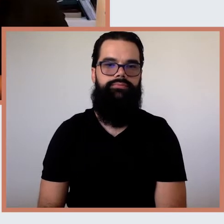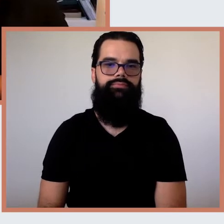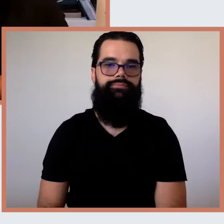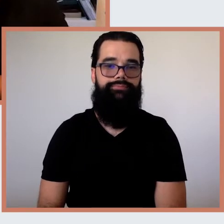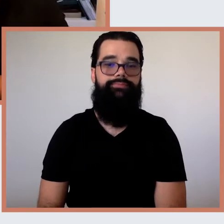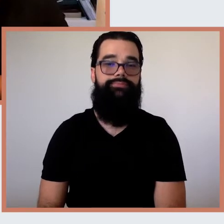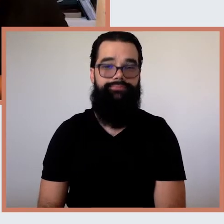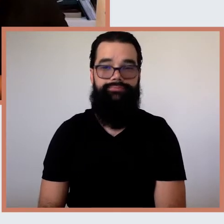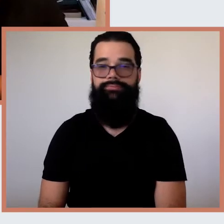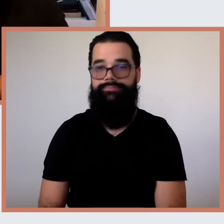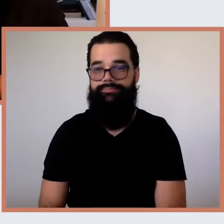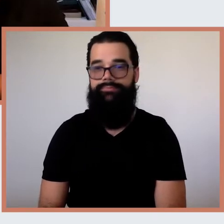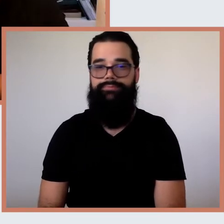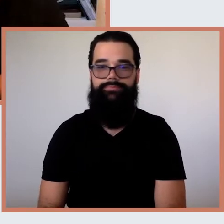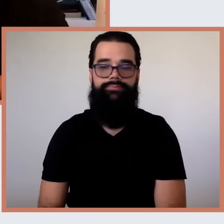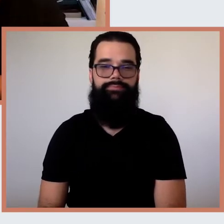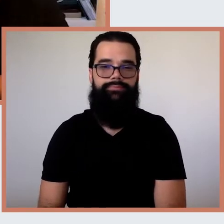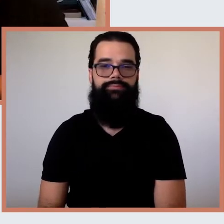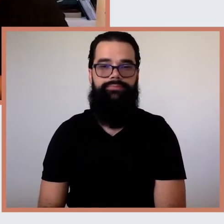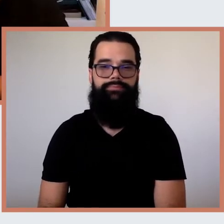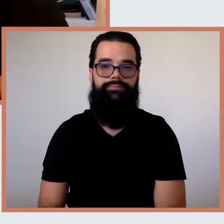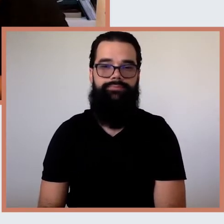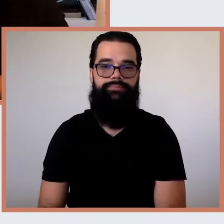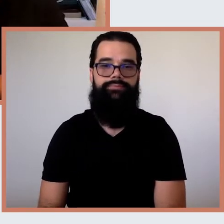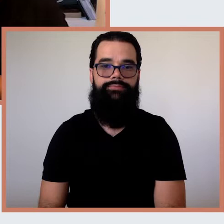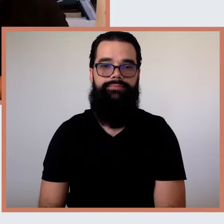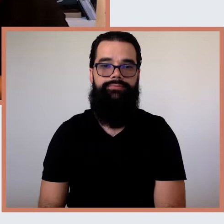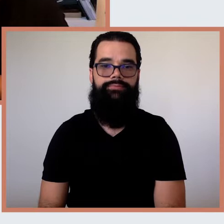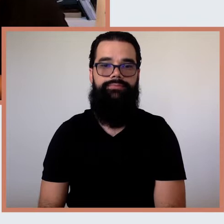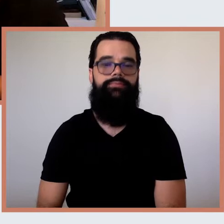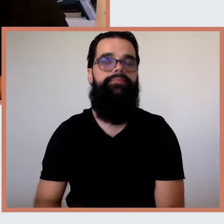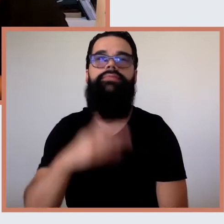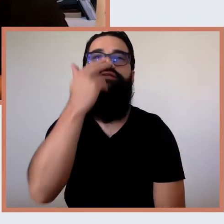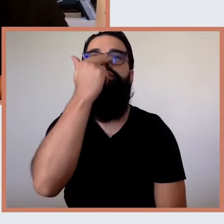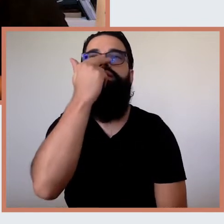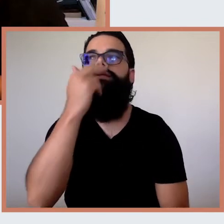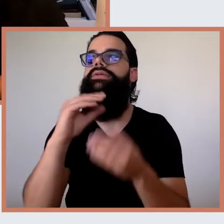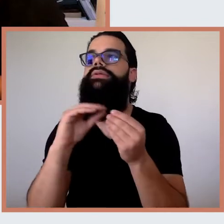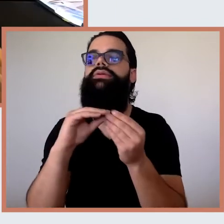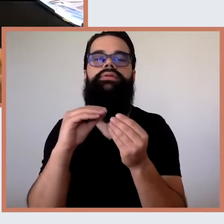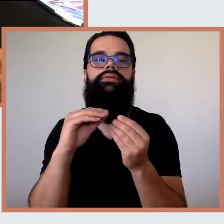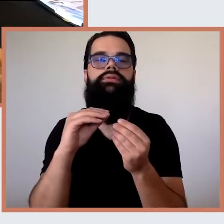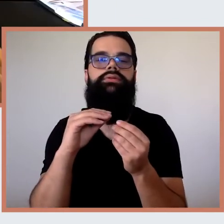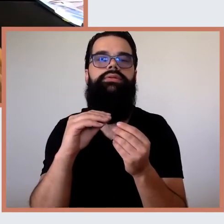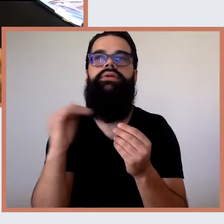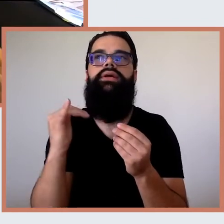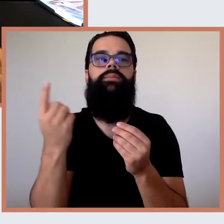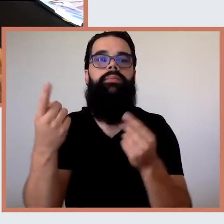it's taken them back to, and I've never seen her life before I got here, so. This is just a funny little story to tell you